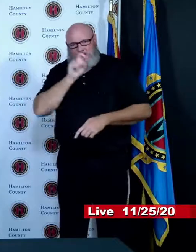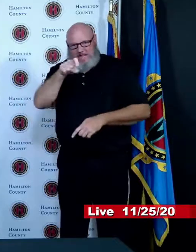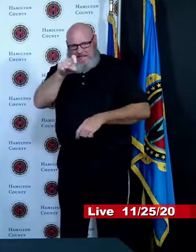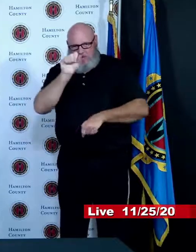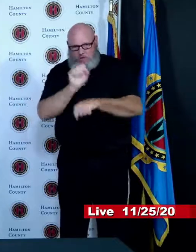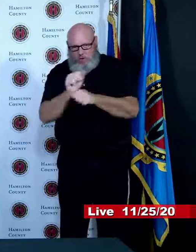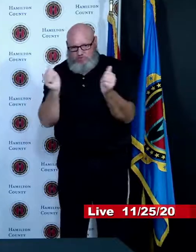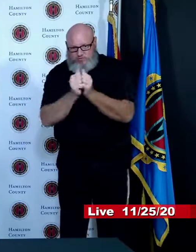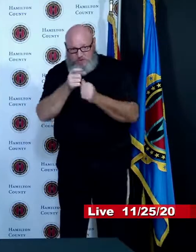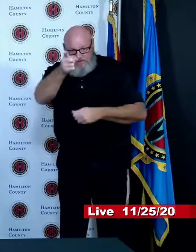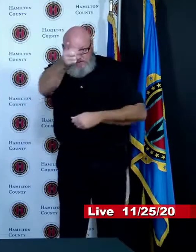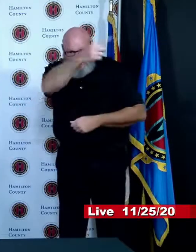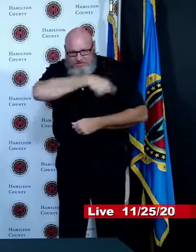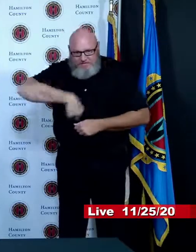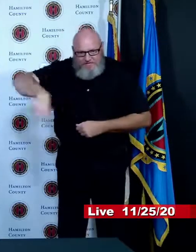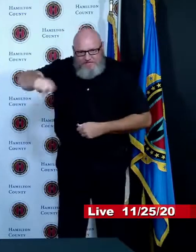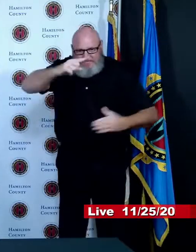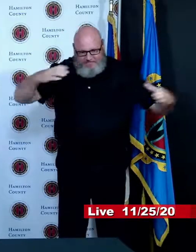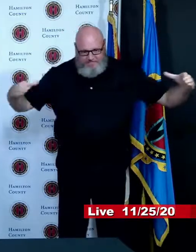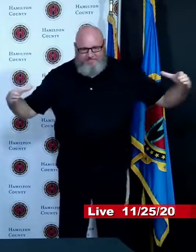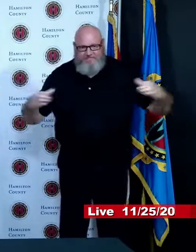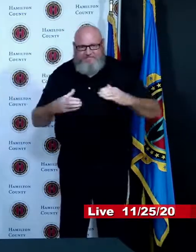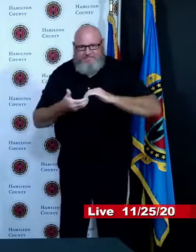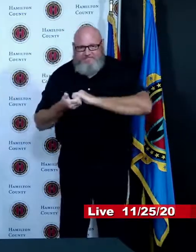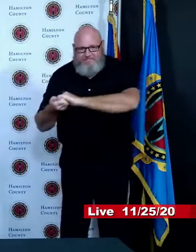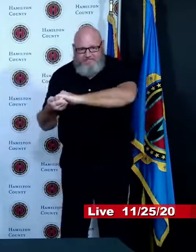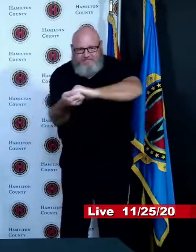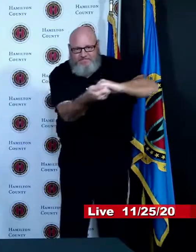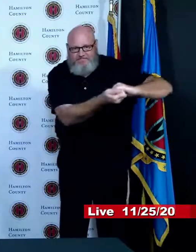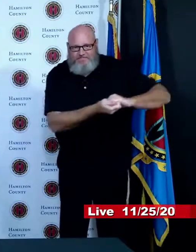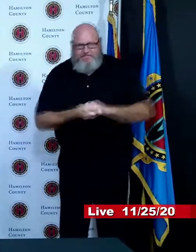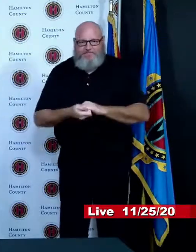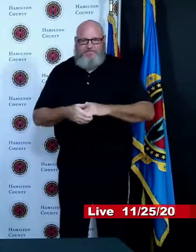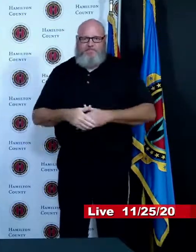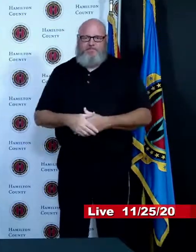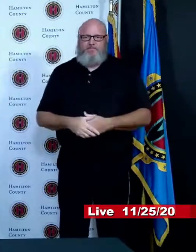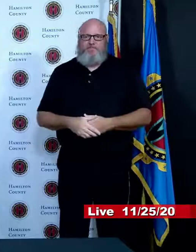Bridget I think we're ready for questions for any of the three of us thanks Commissioner Todd